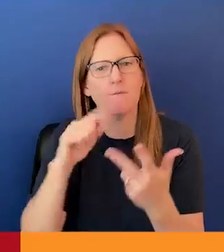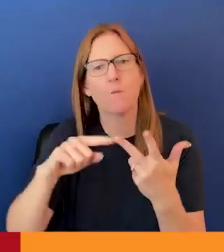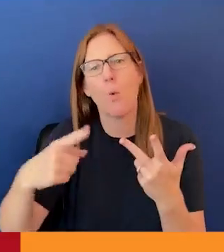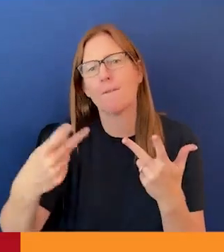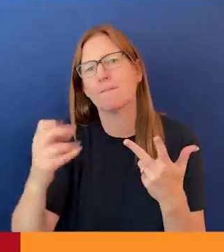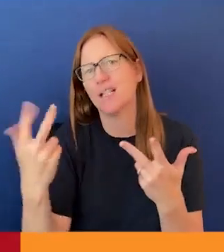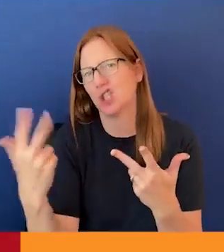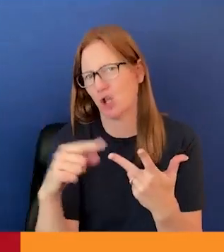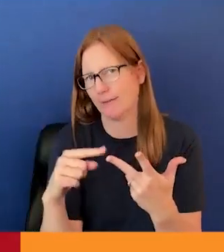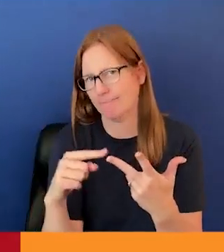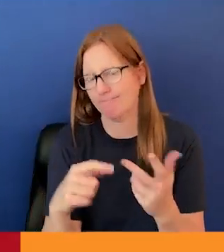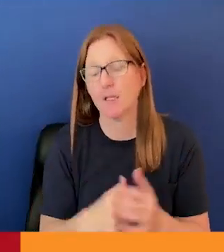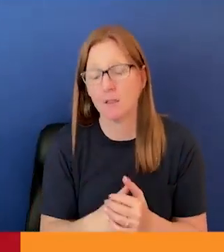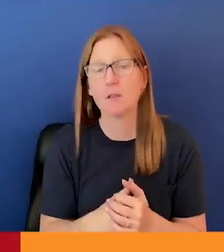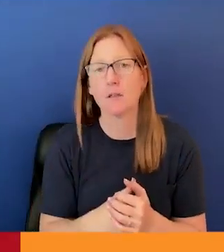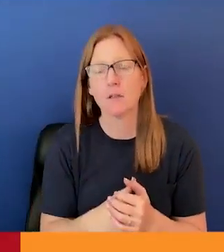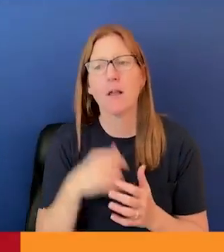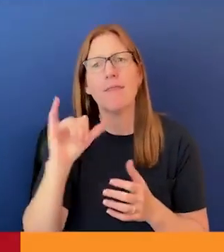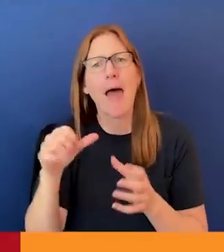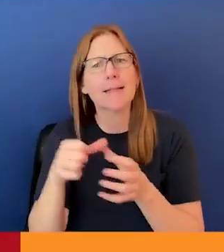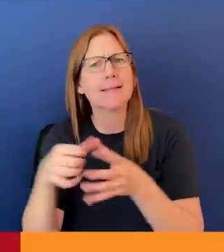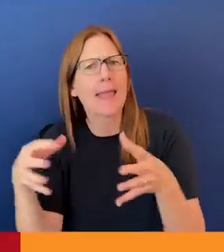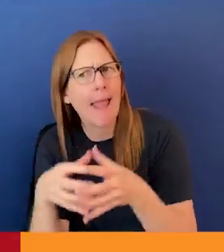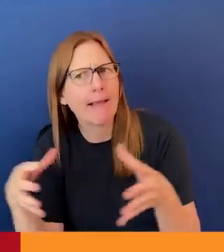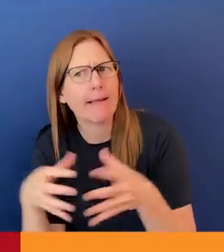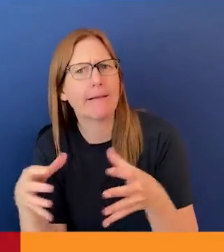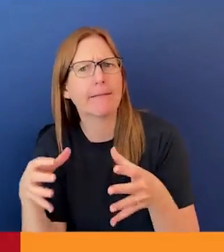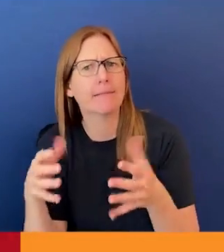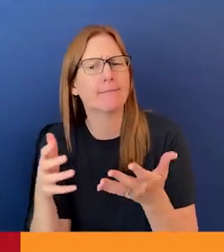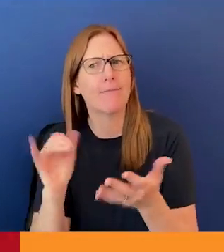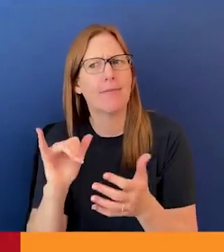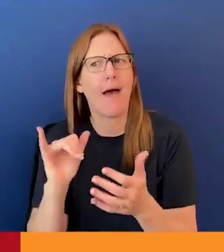And whether the scaling would, whether we would support